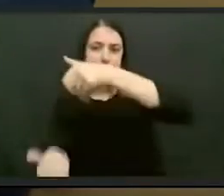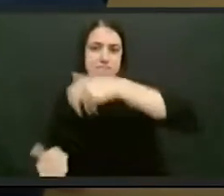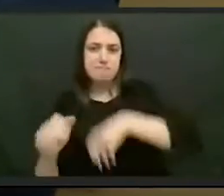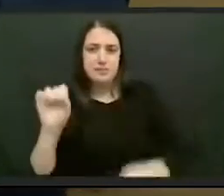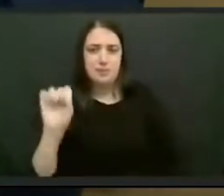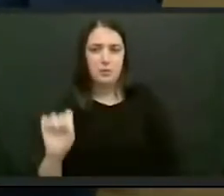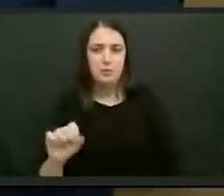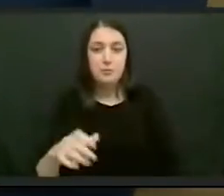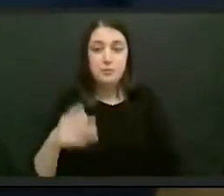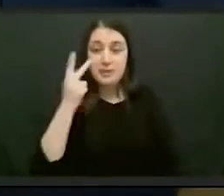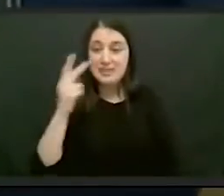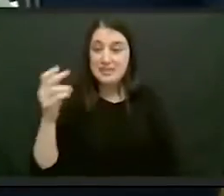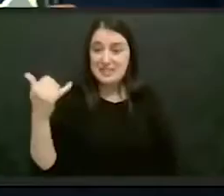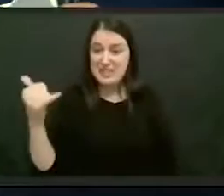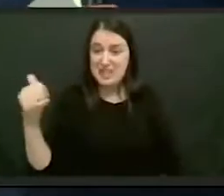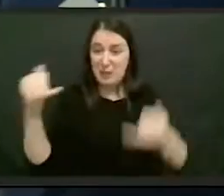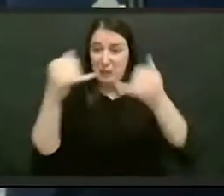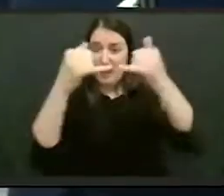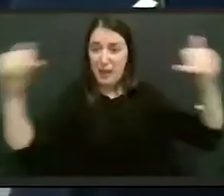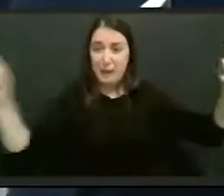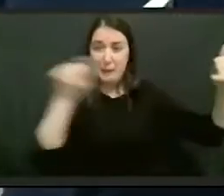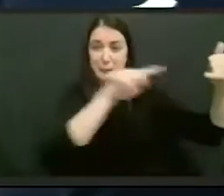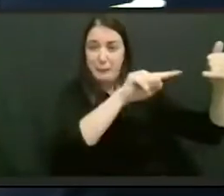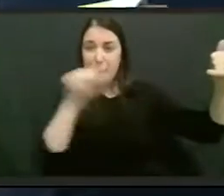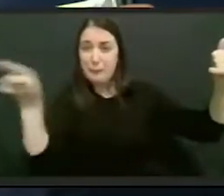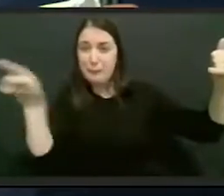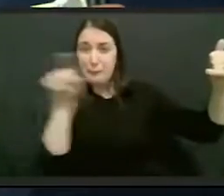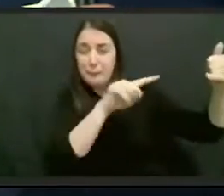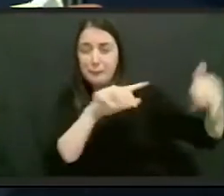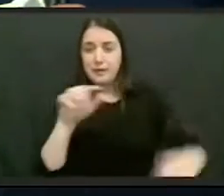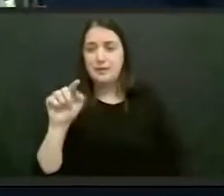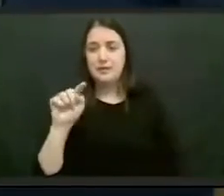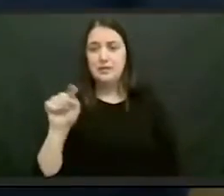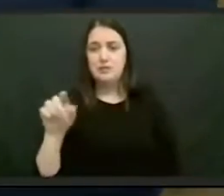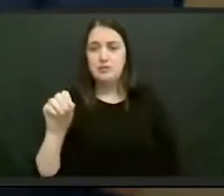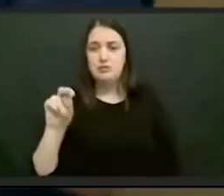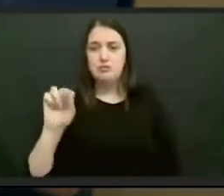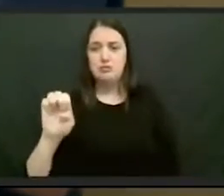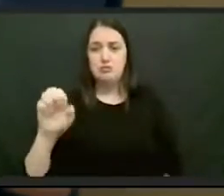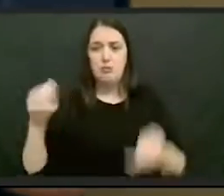This is our zone line that separates as you mentioned two operational teams that are working out here. Team 2 on